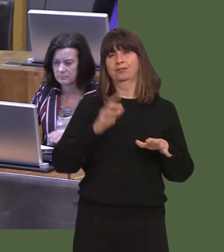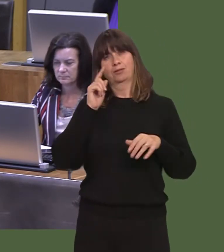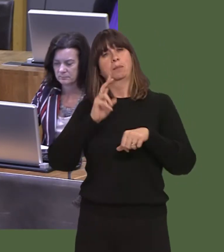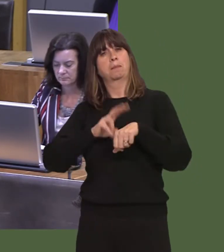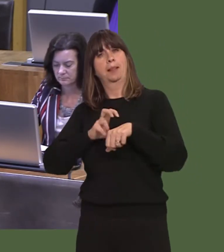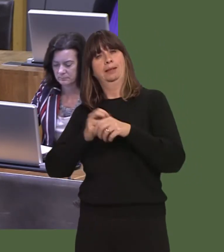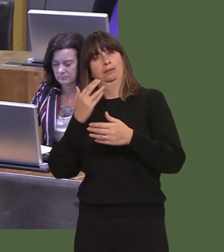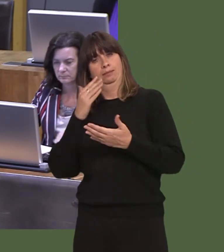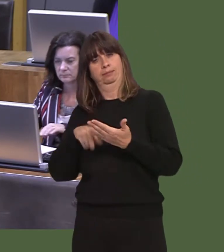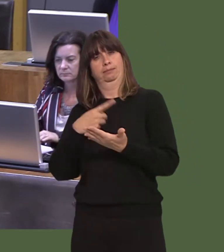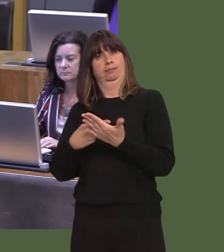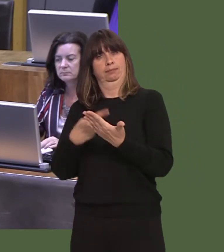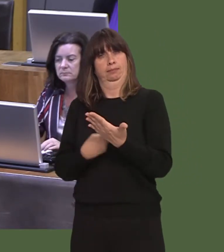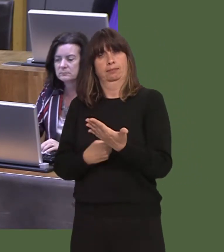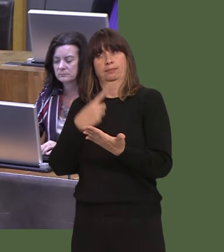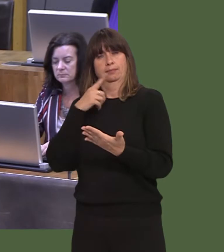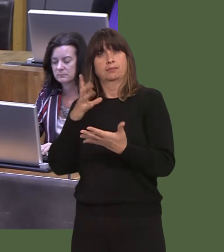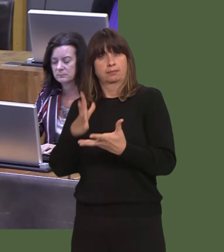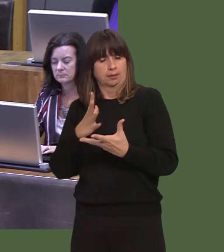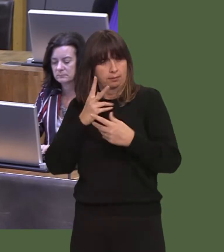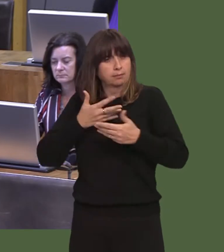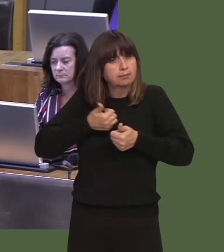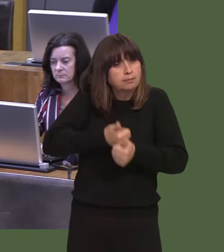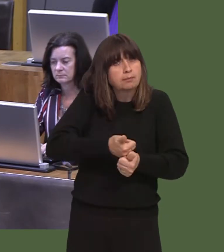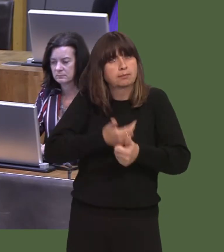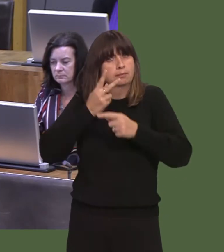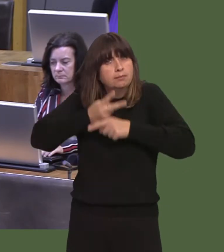health issues, and there is a great deal of collaborative working with the commissioners,